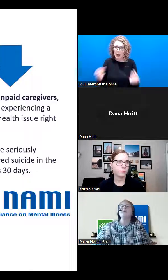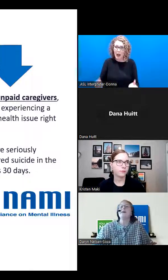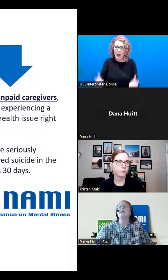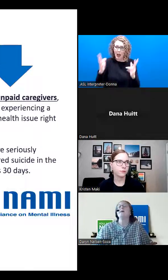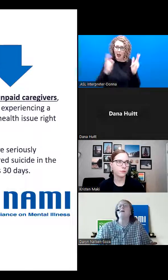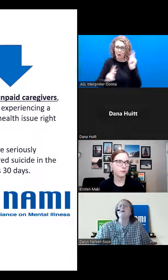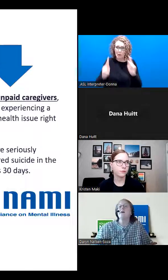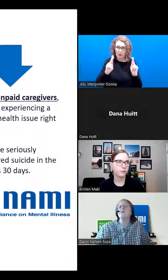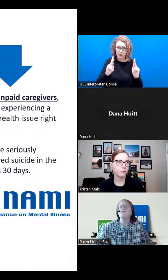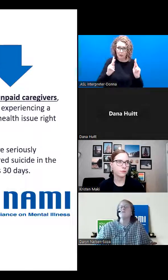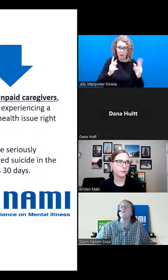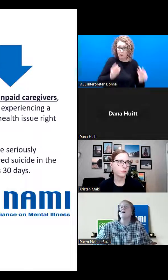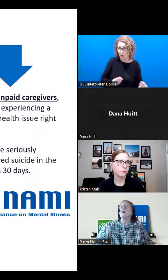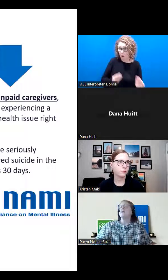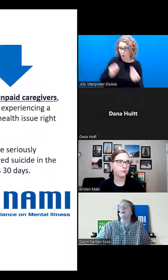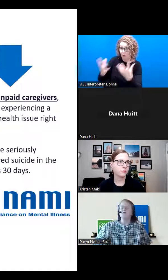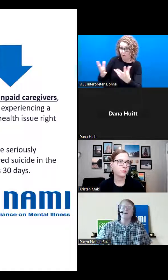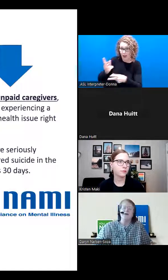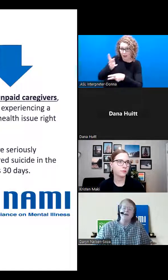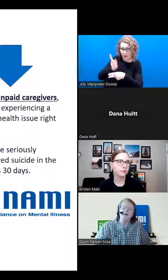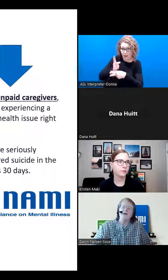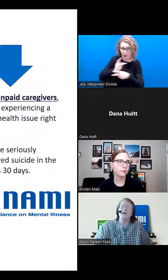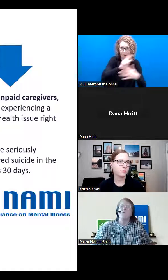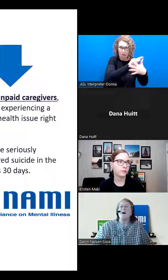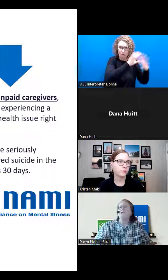going to need long-term supports and services someday but when we're going to need